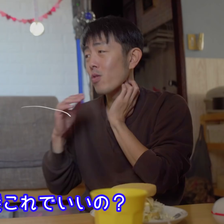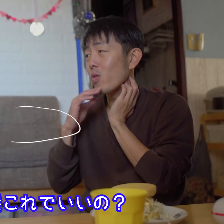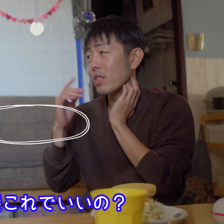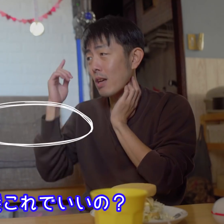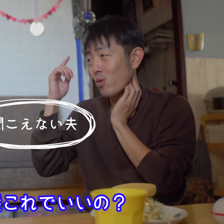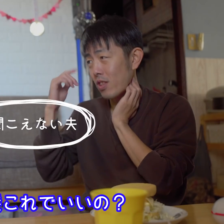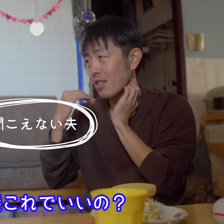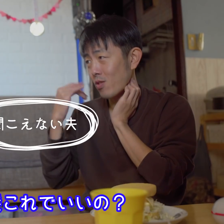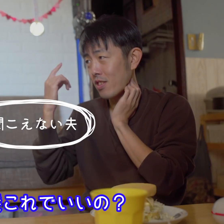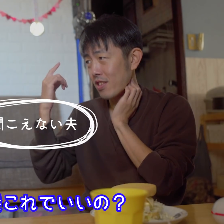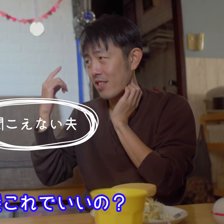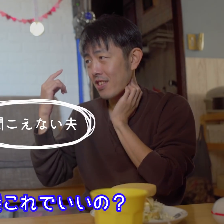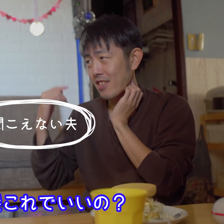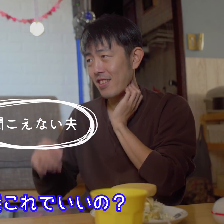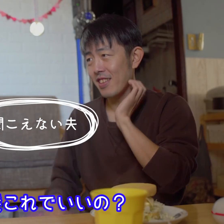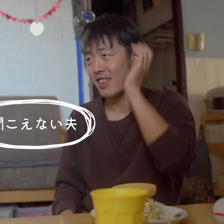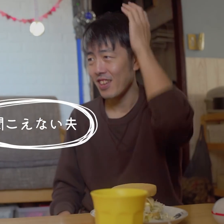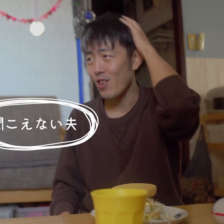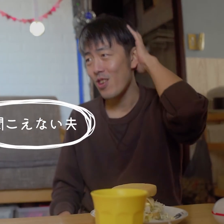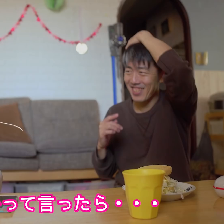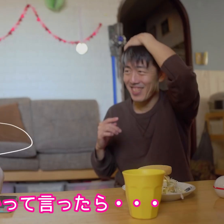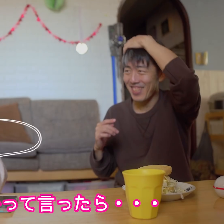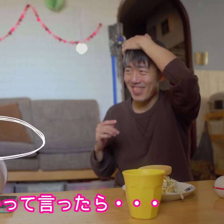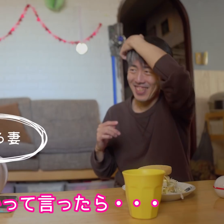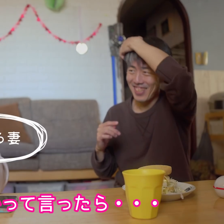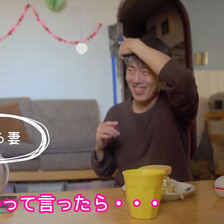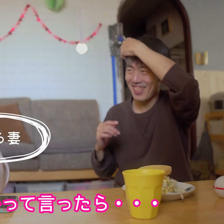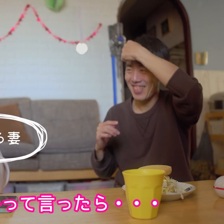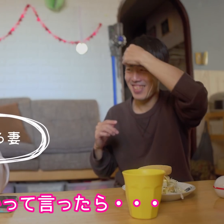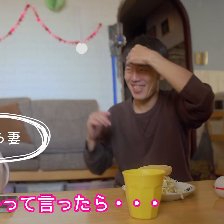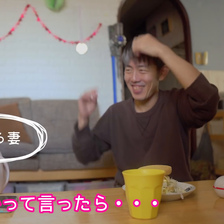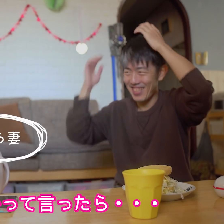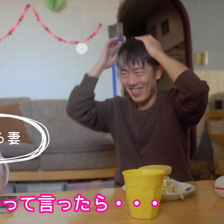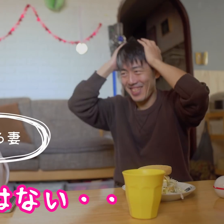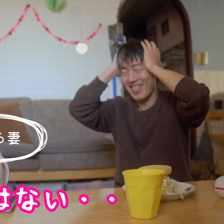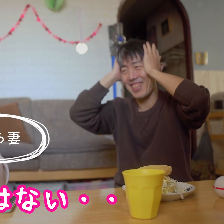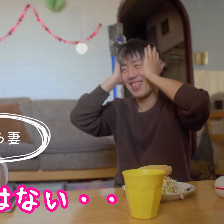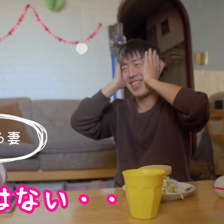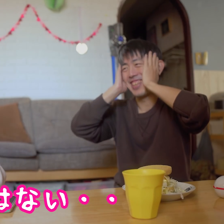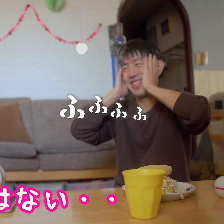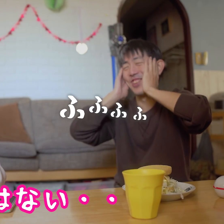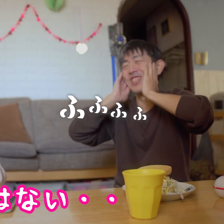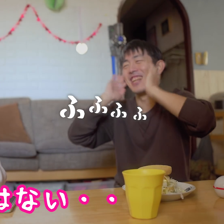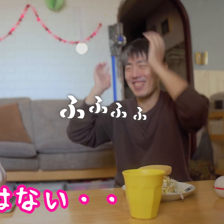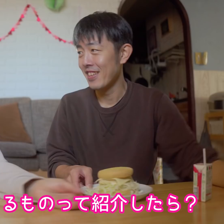(Husband who can't hear) (Dad)Are you sure this is what you want to do with your hair? (Mom)Mm-mm... (Wife who can hear) (Mom)If you're asking if it's good or bad...Not good... (Dad)Hehehe